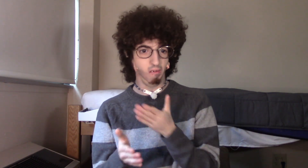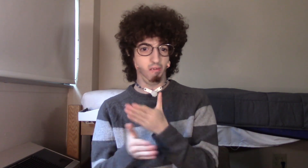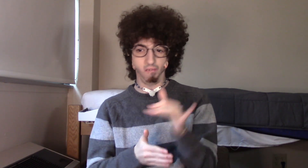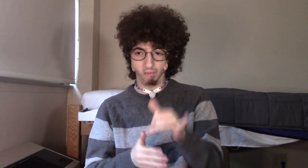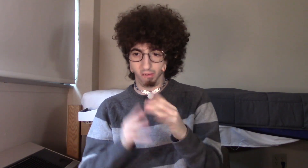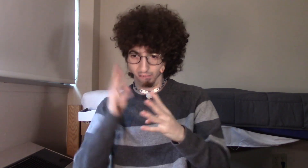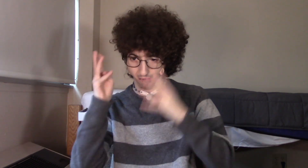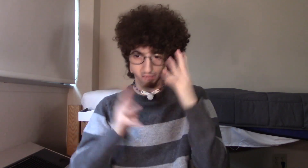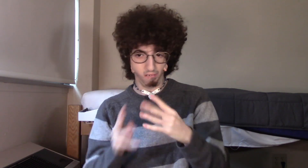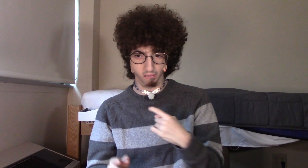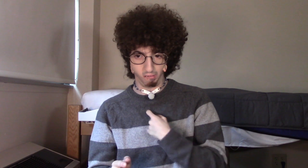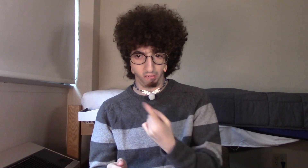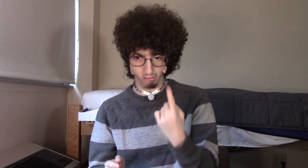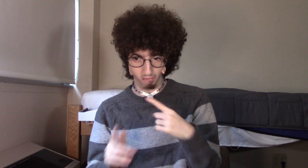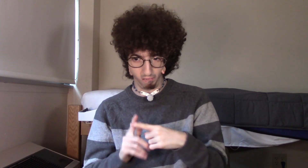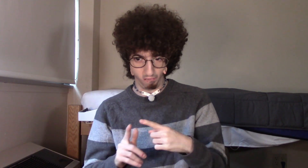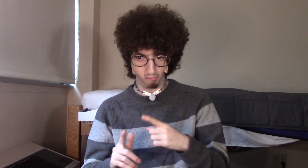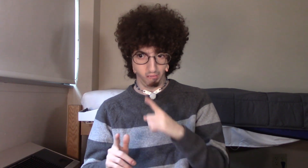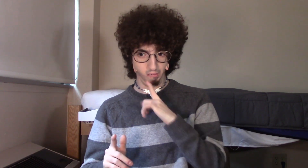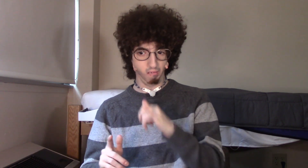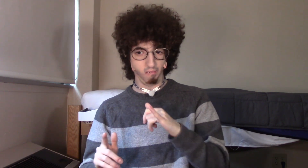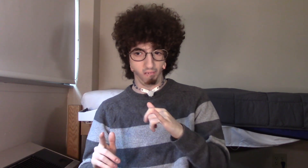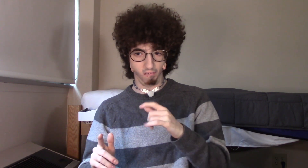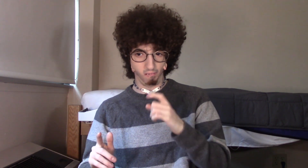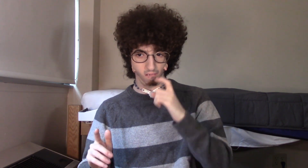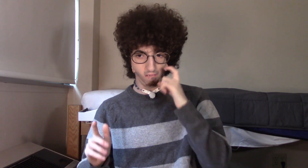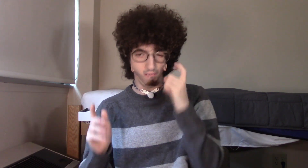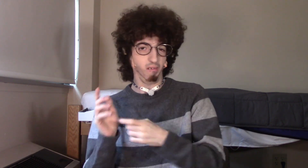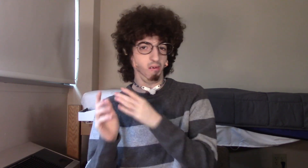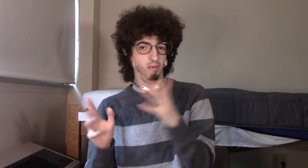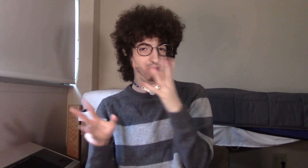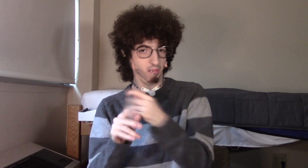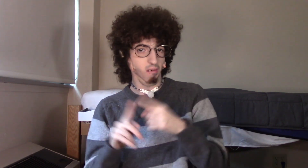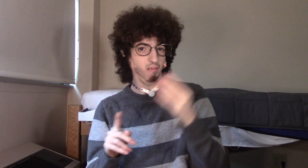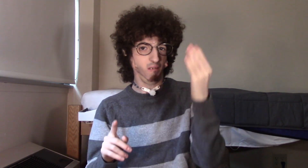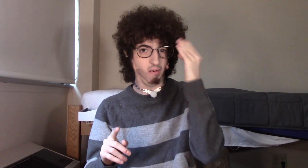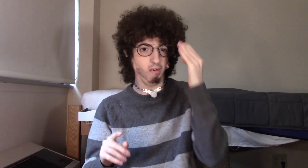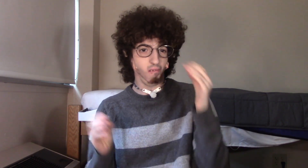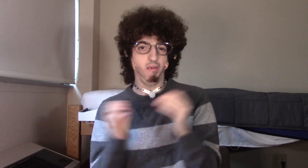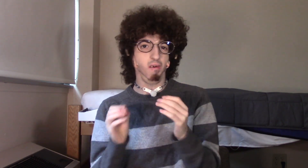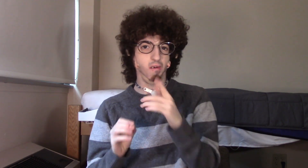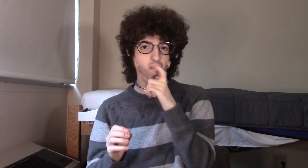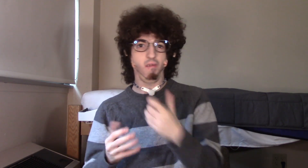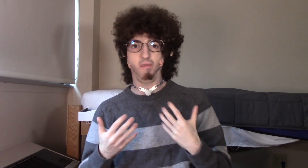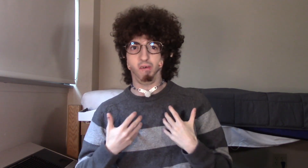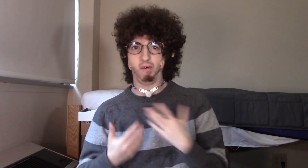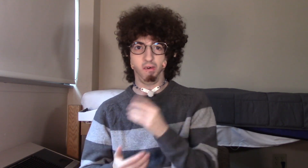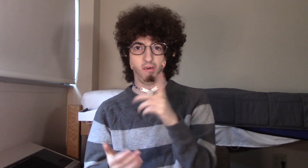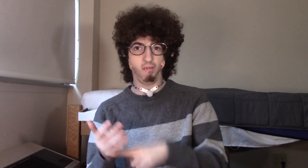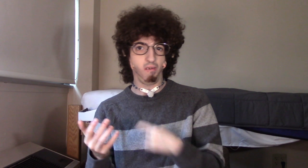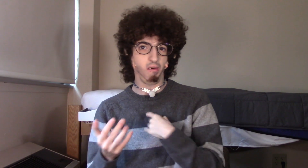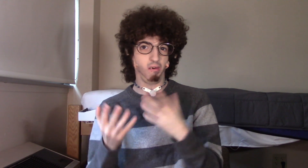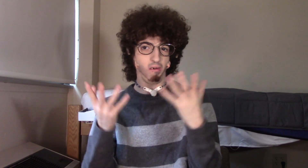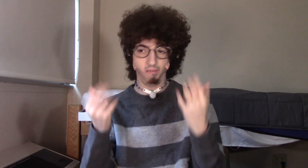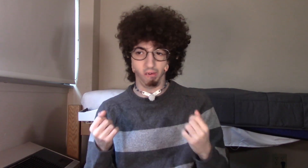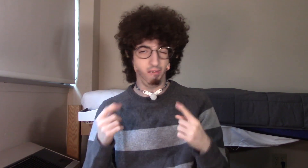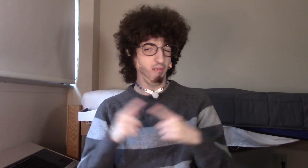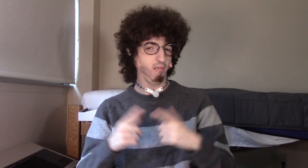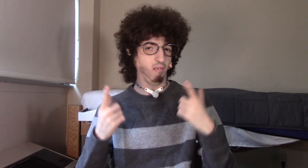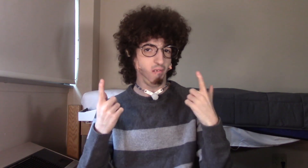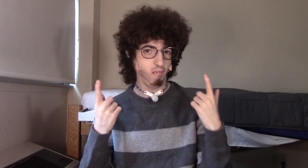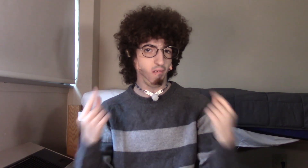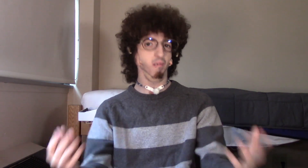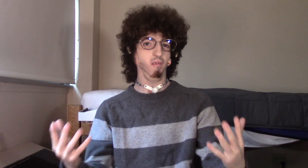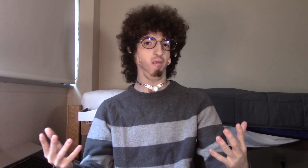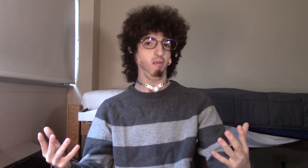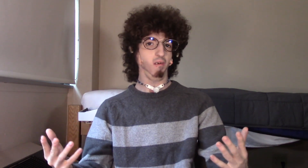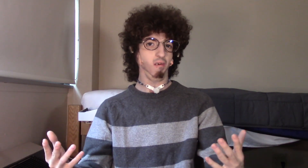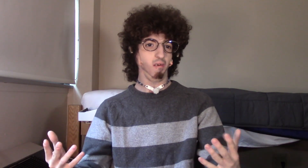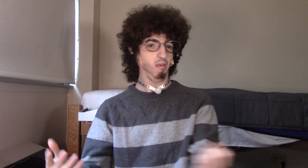through that creation I've come to realize and get to know more who I am and what I want to do